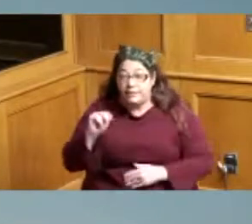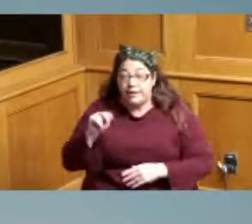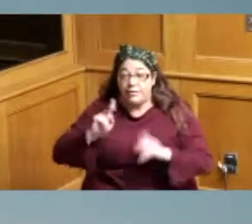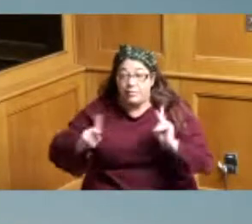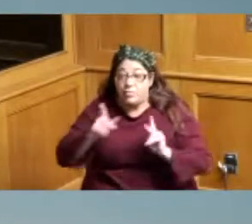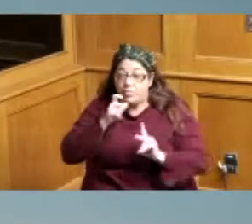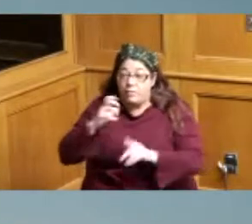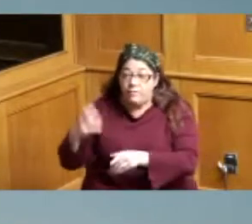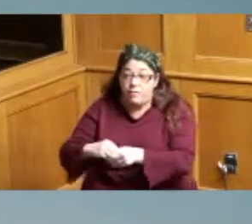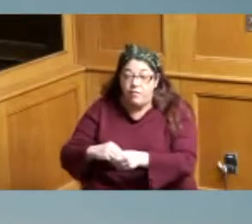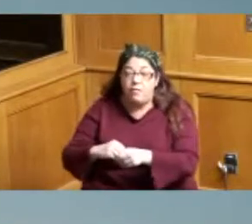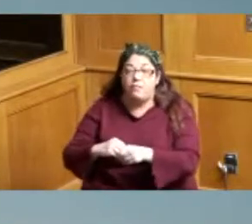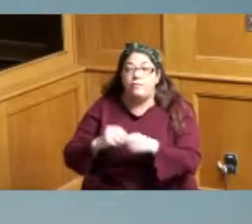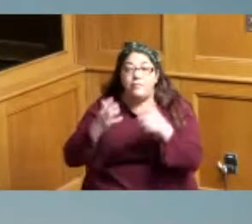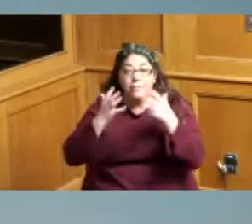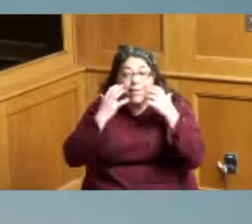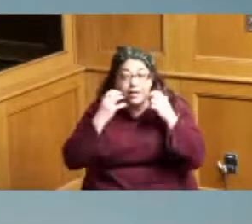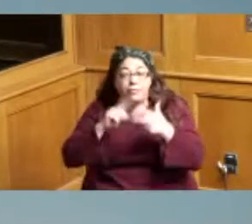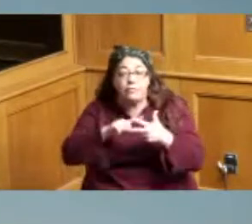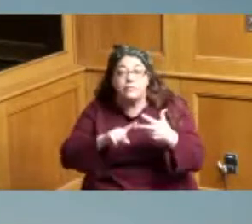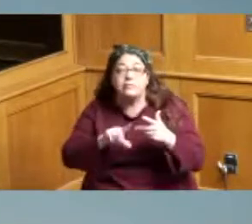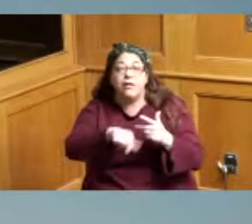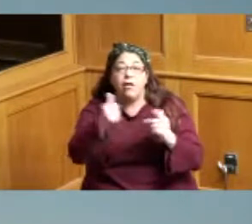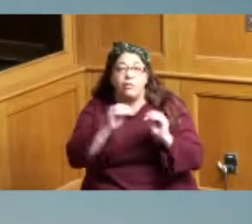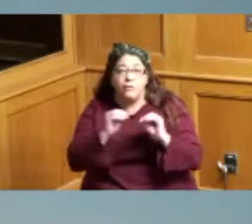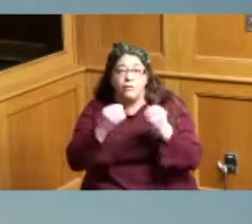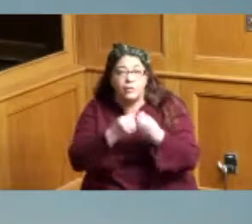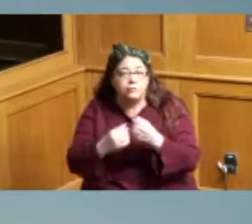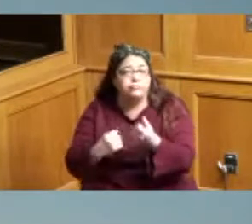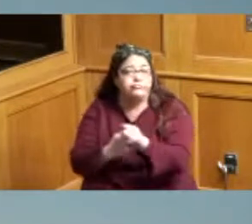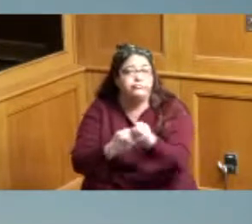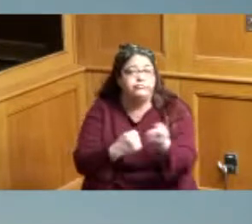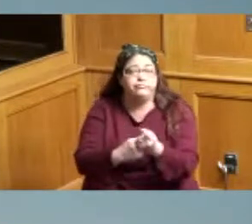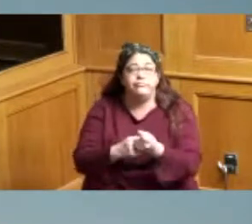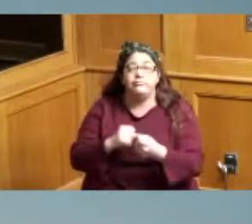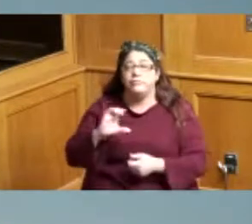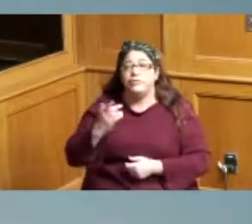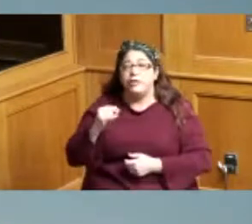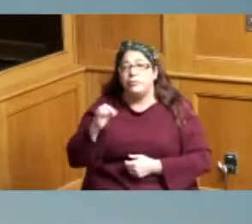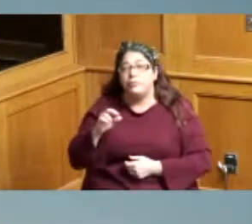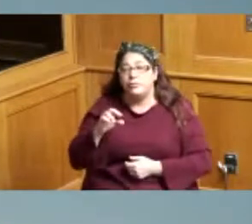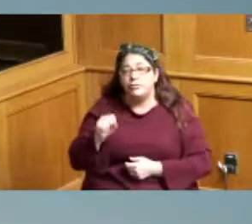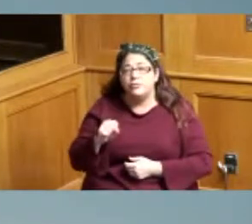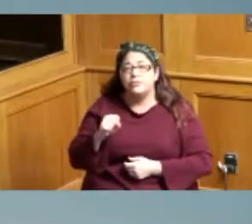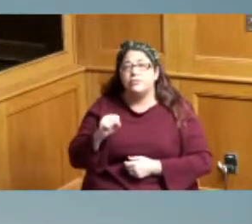the the Cincinnati Bengals to other organizations whether it's the chamber or the CVB 3CDC others